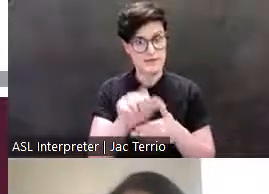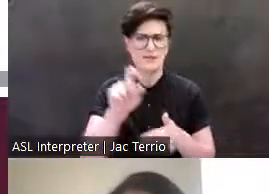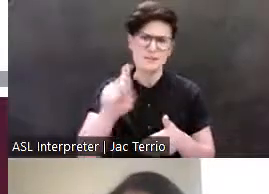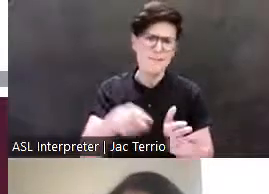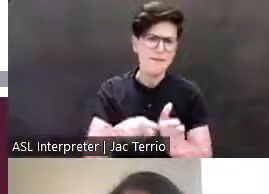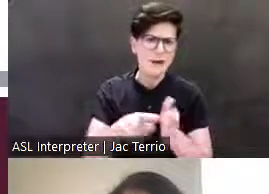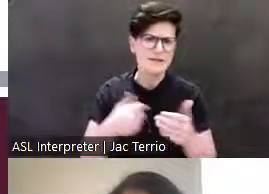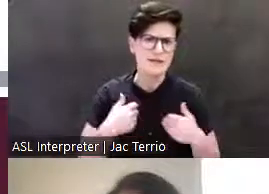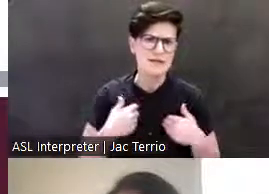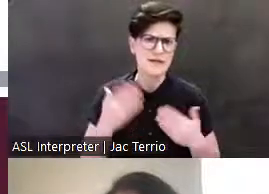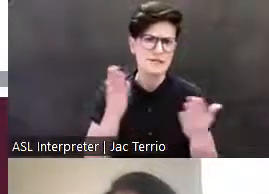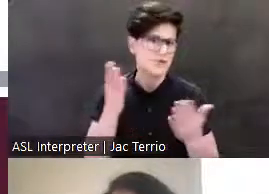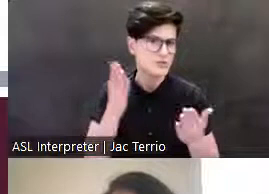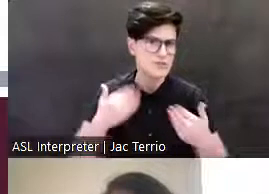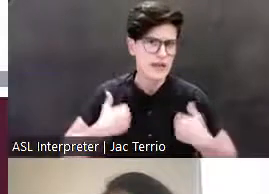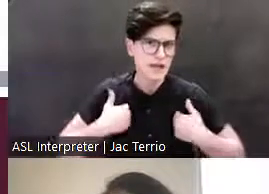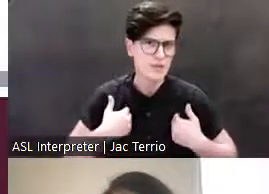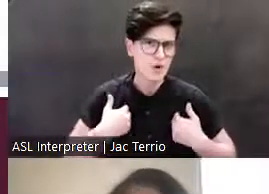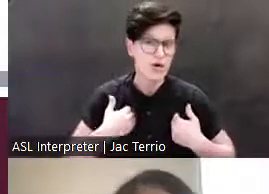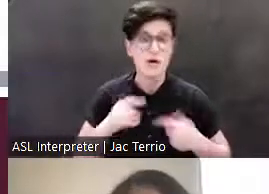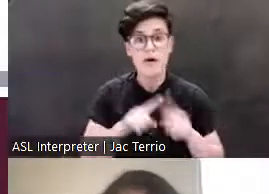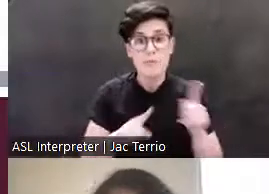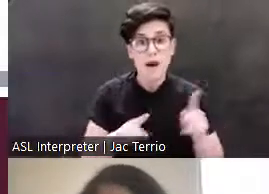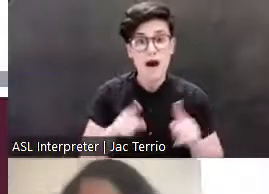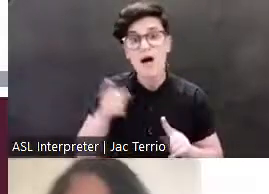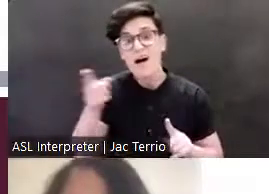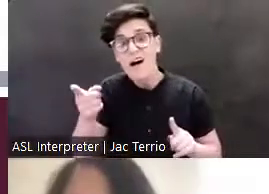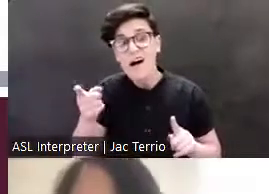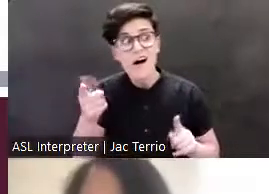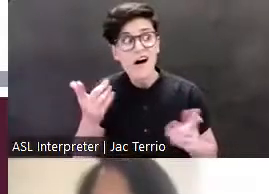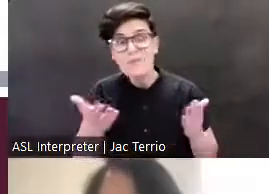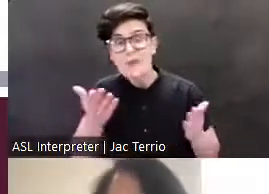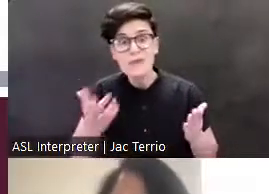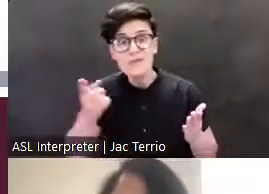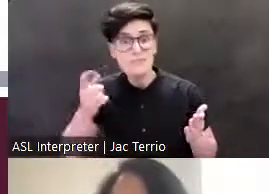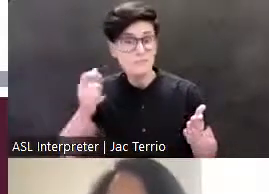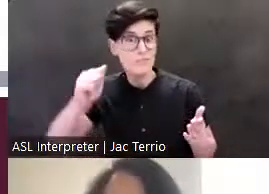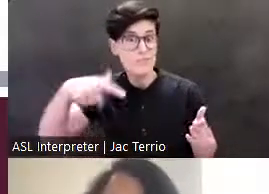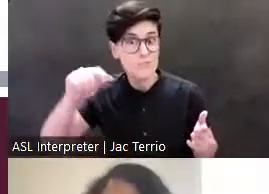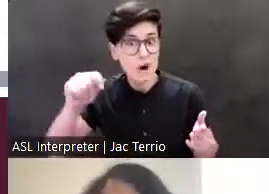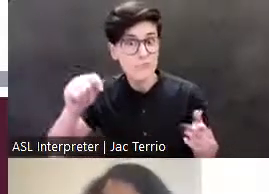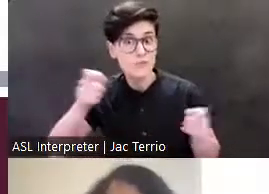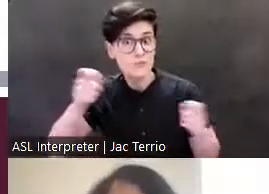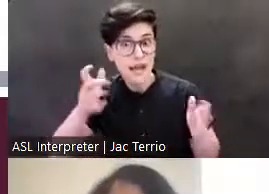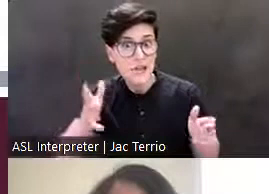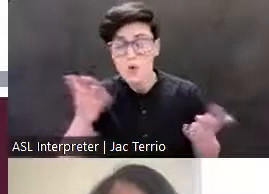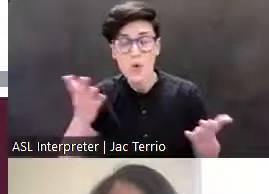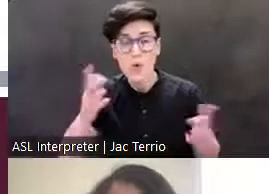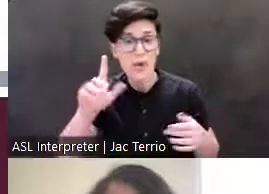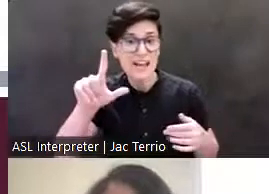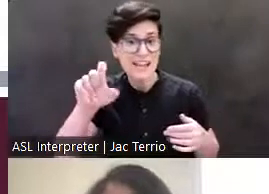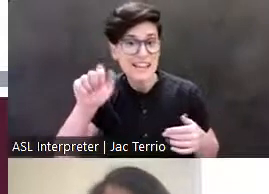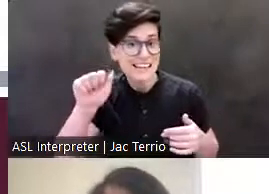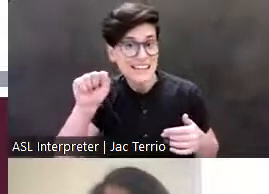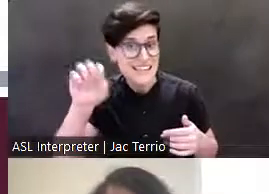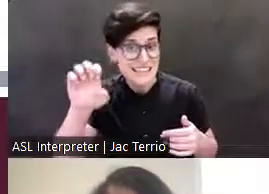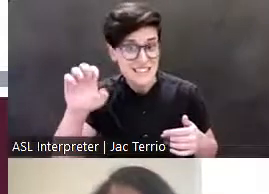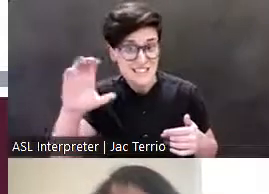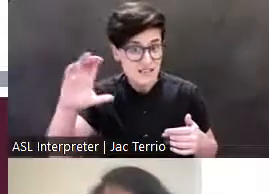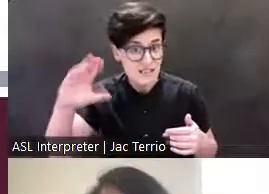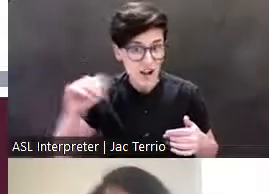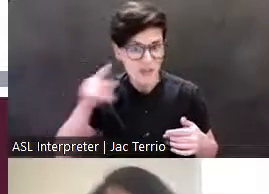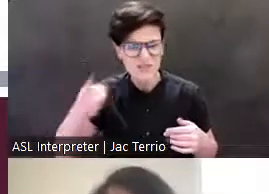And the apartment has a role -- the apartment manager has a policy that says no pets are